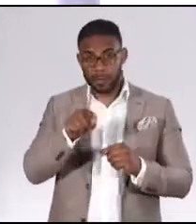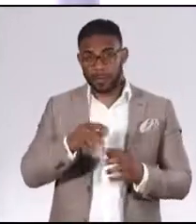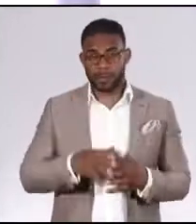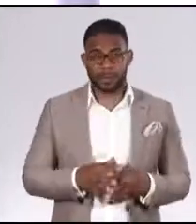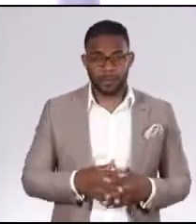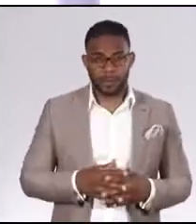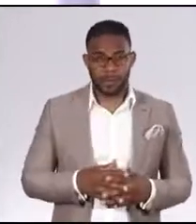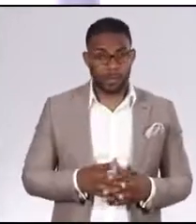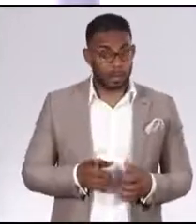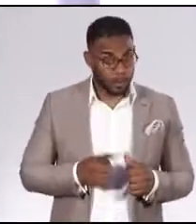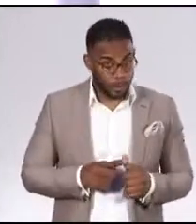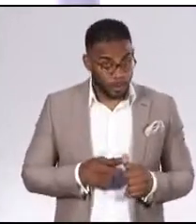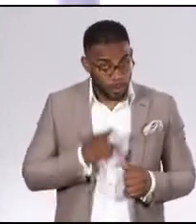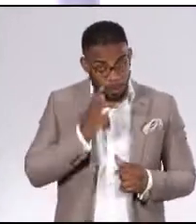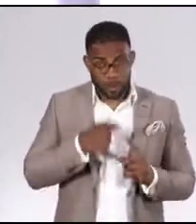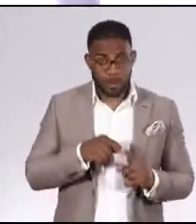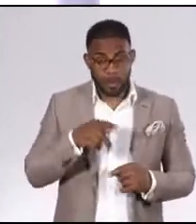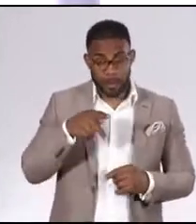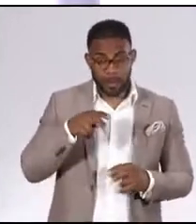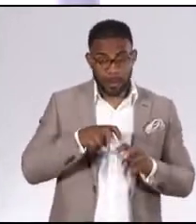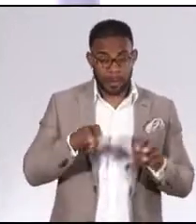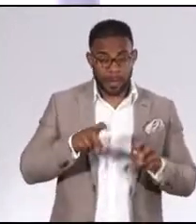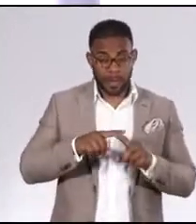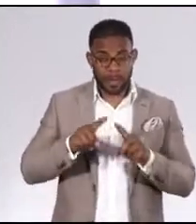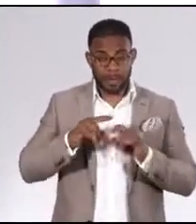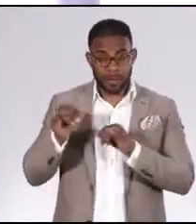First, we're gonna hear from panels of individuals with hearing loss.